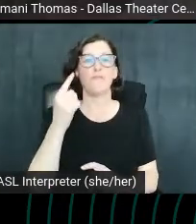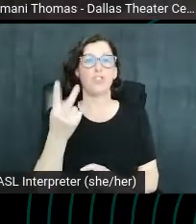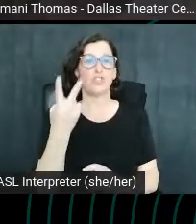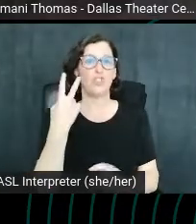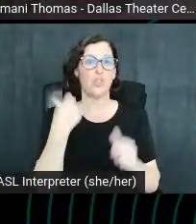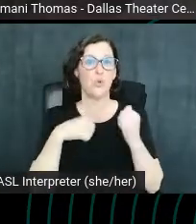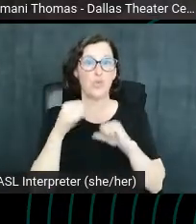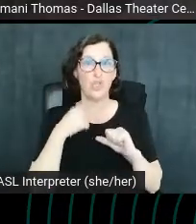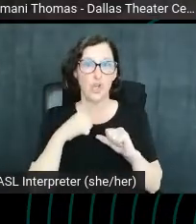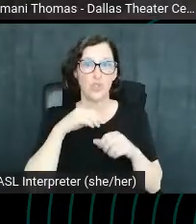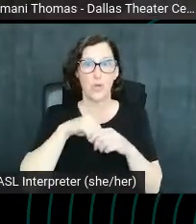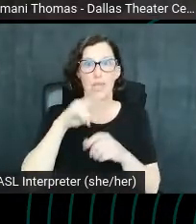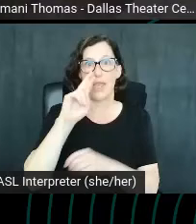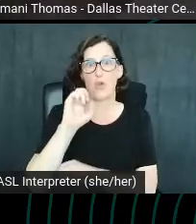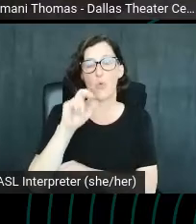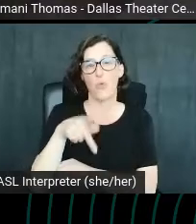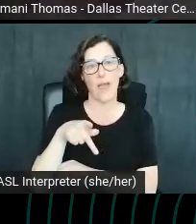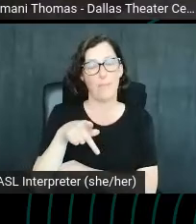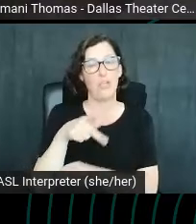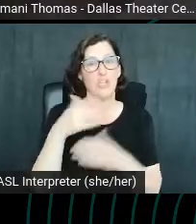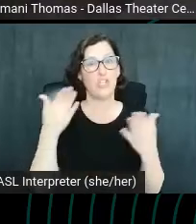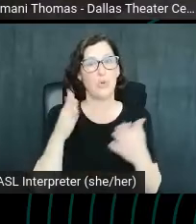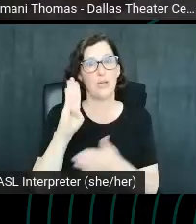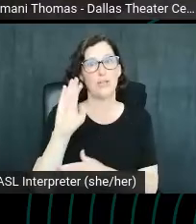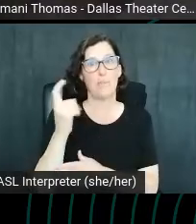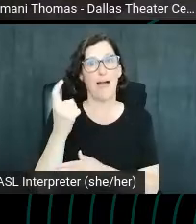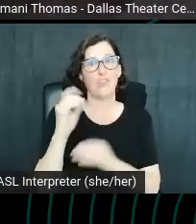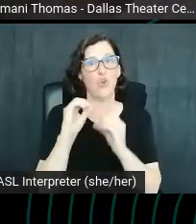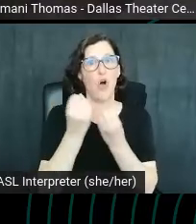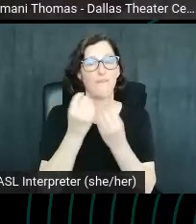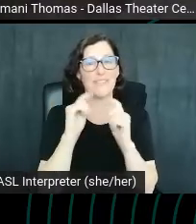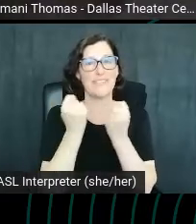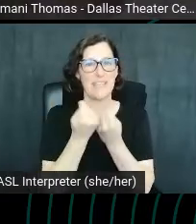so here's our box office team explaining in a fun video what that means.